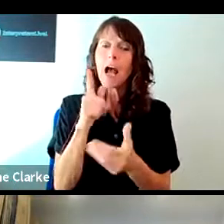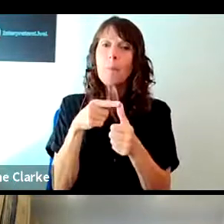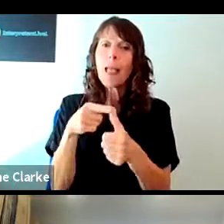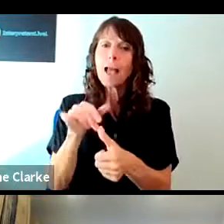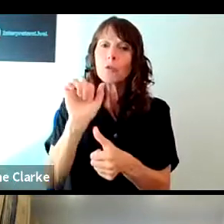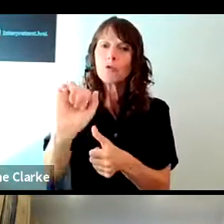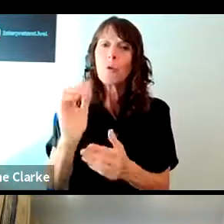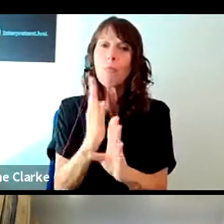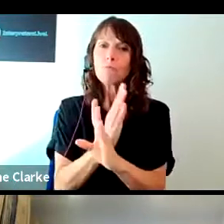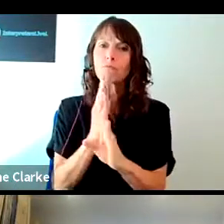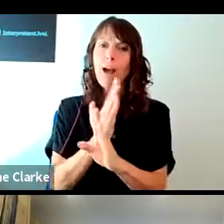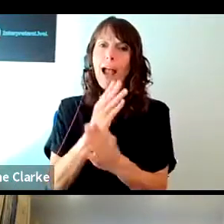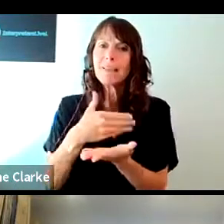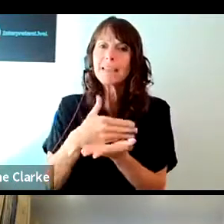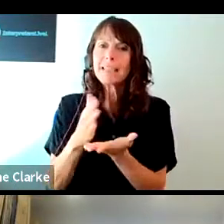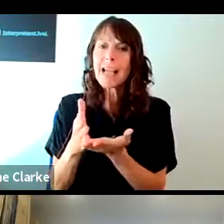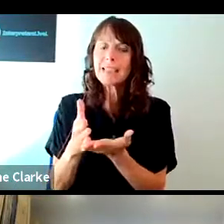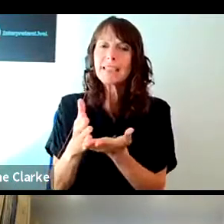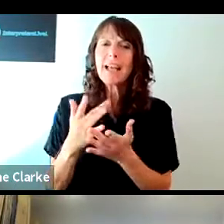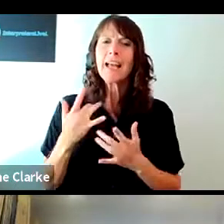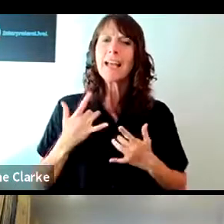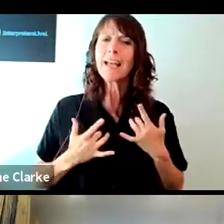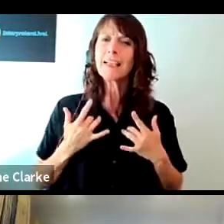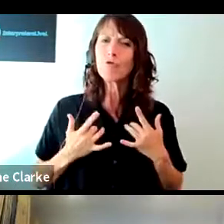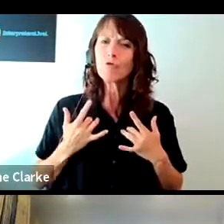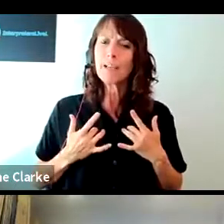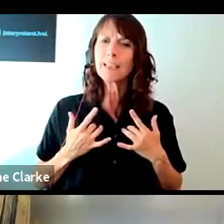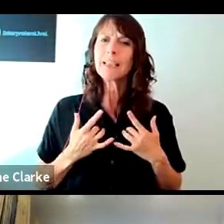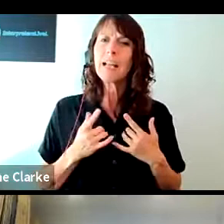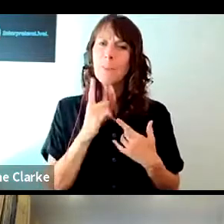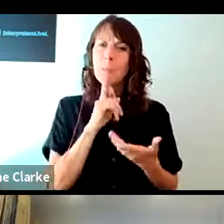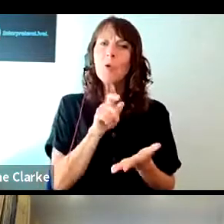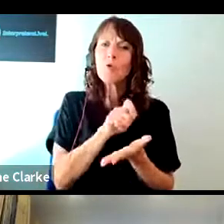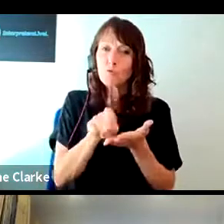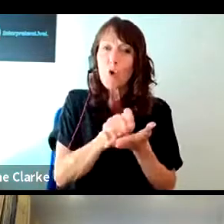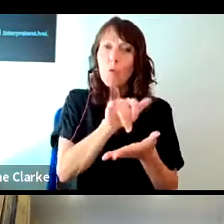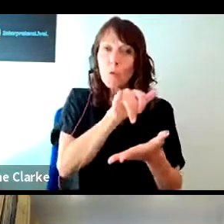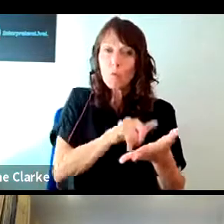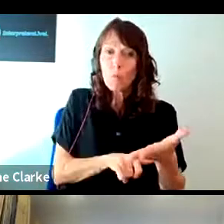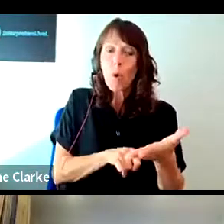thinking, just bringing in some people who've done the report and trying to highlight the business case.